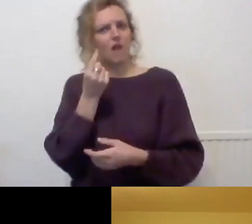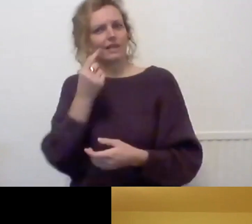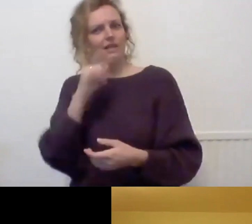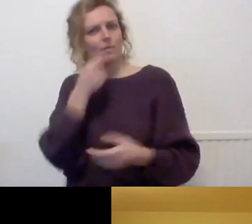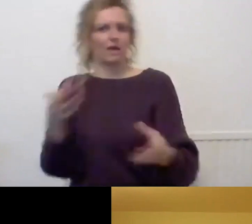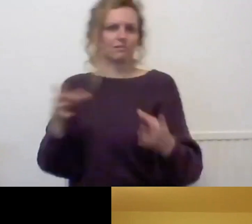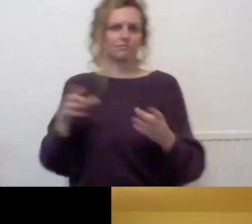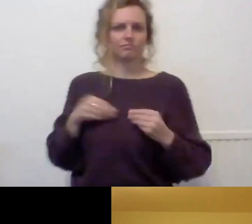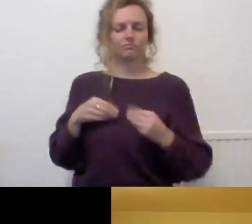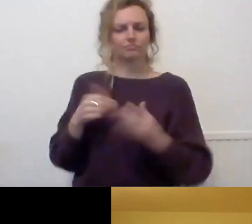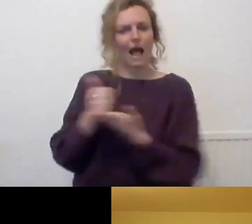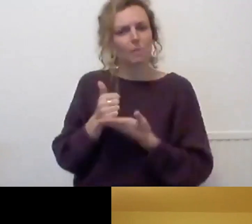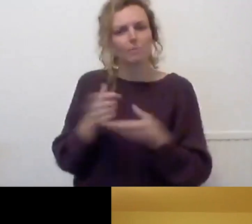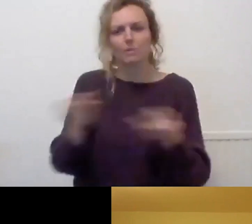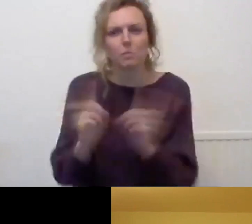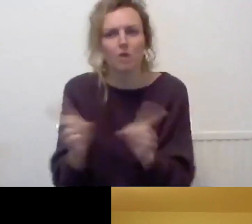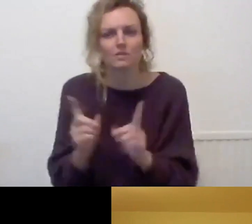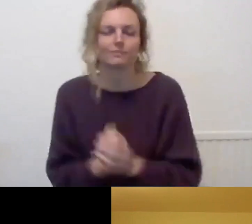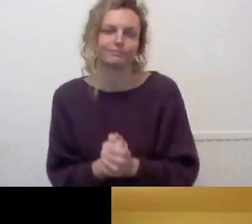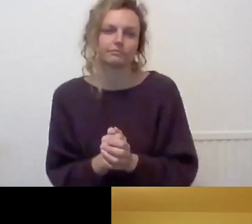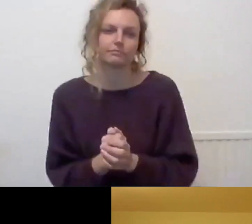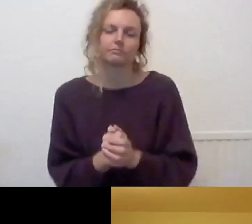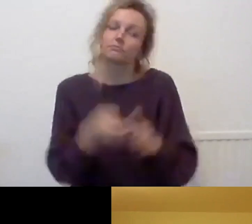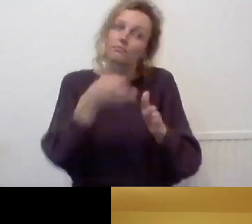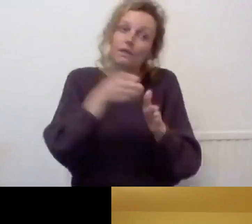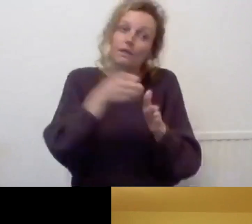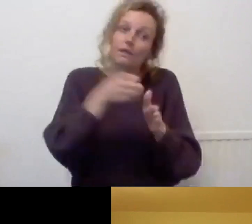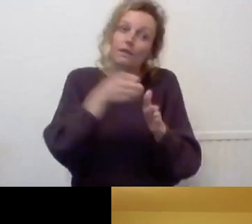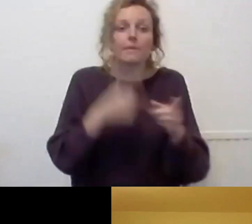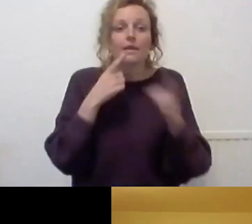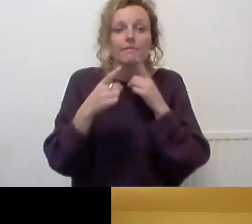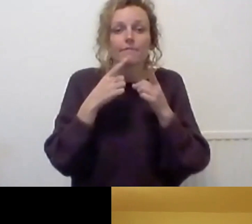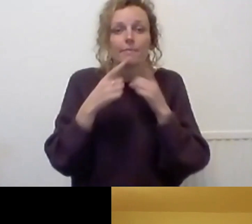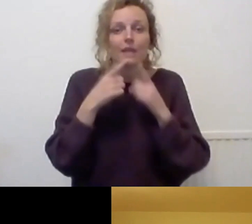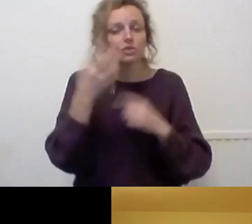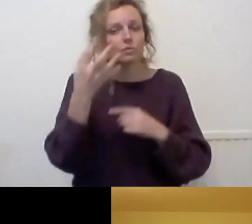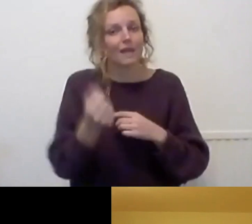From the data that we have, it looks like the vaccine and works and is safe and everyone who's